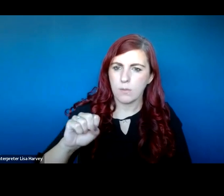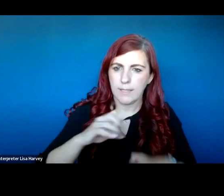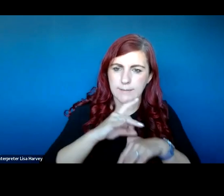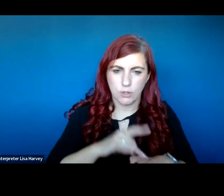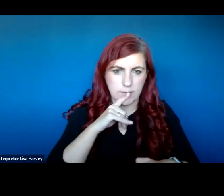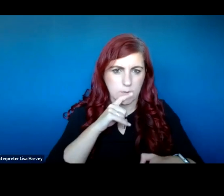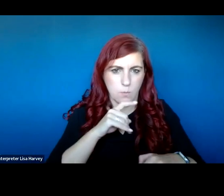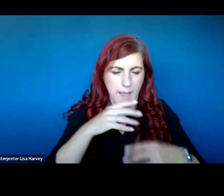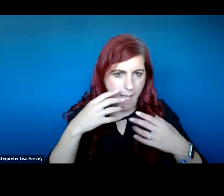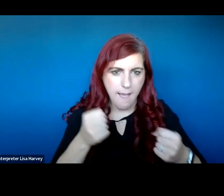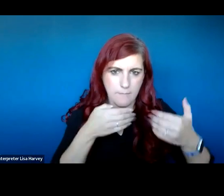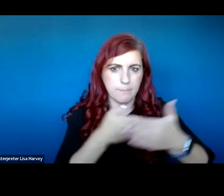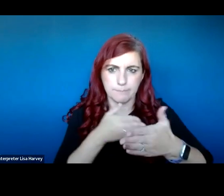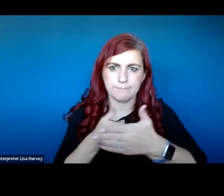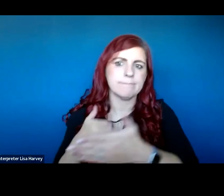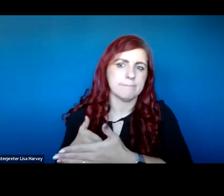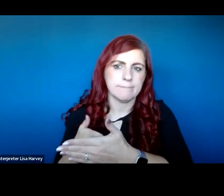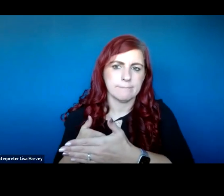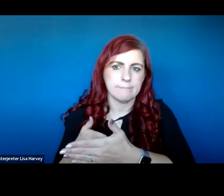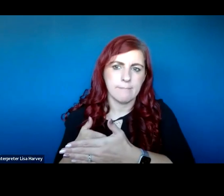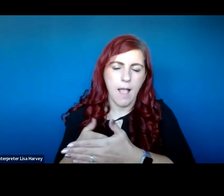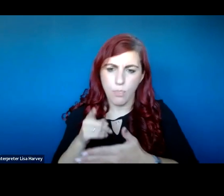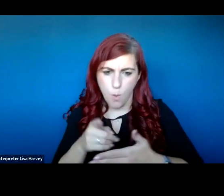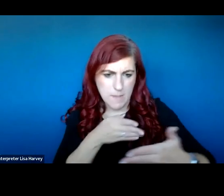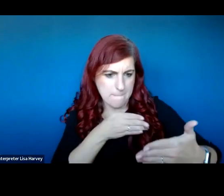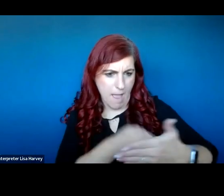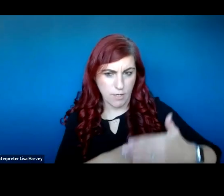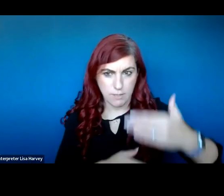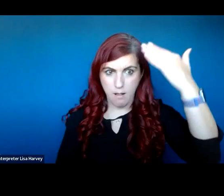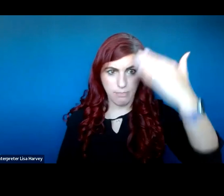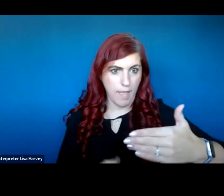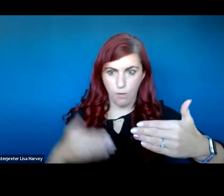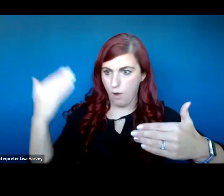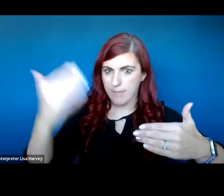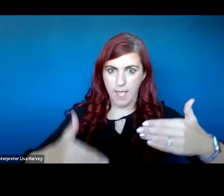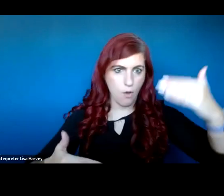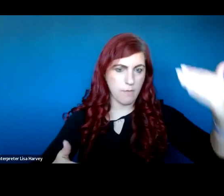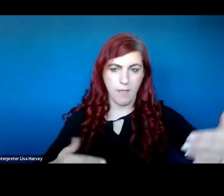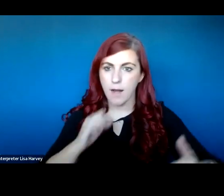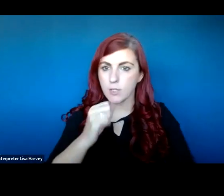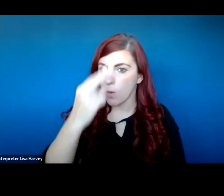barriers, and they're placed in front of us, and I just don't understand why.